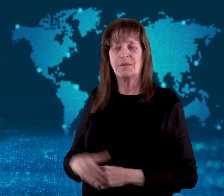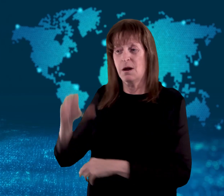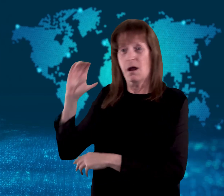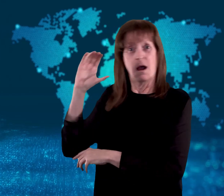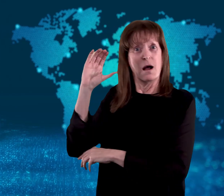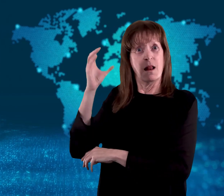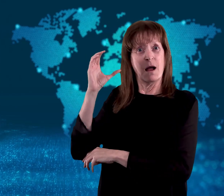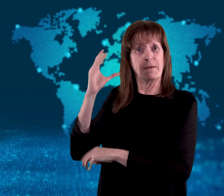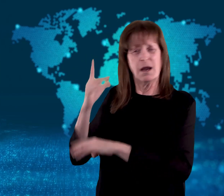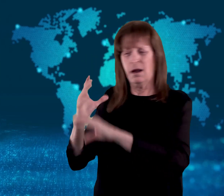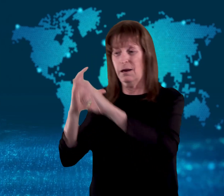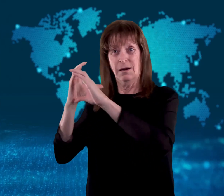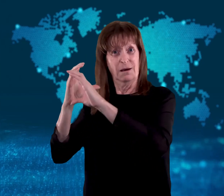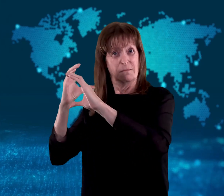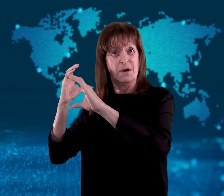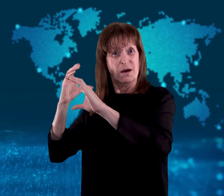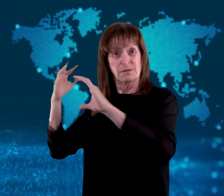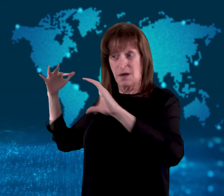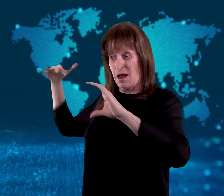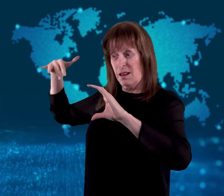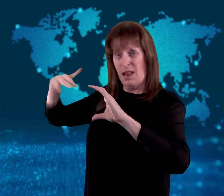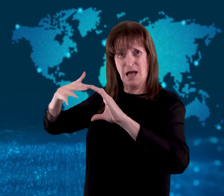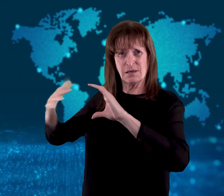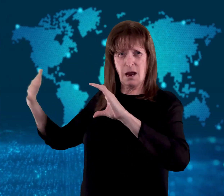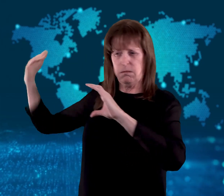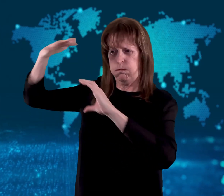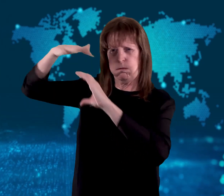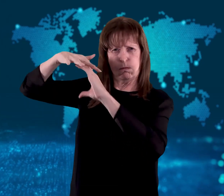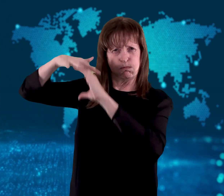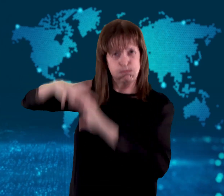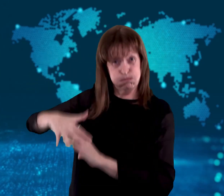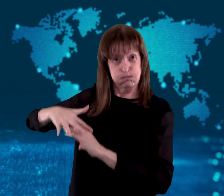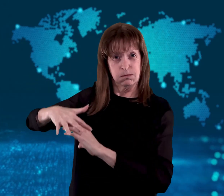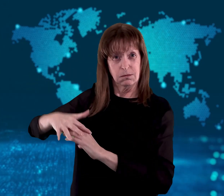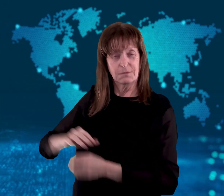Bus buried by landslide